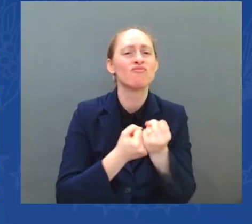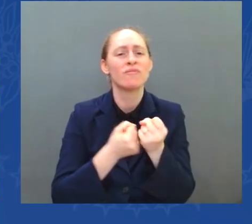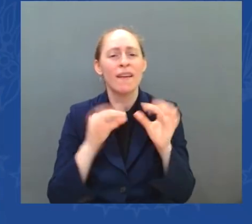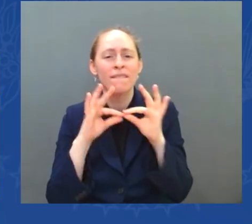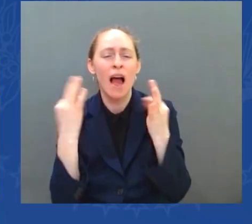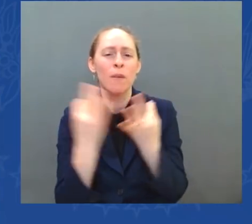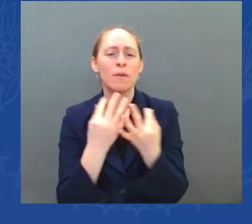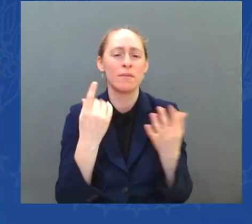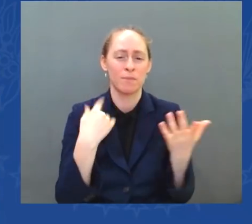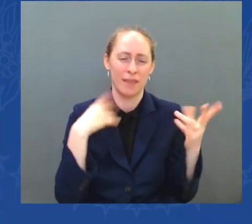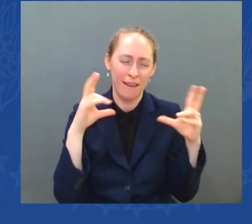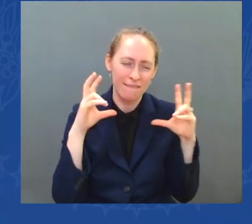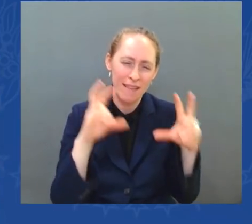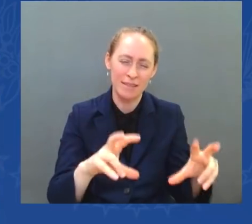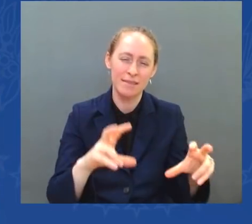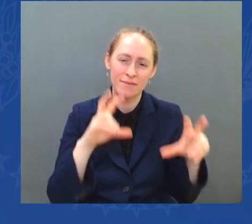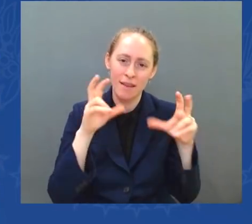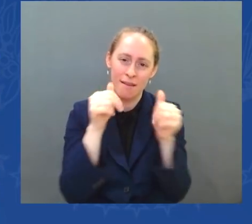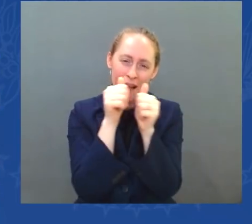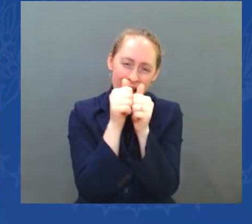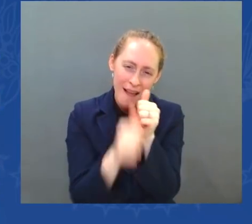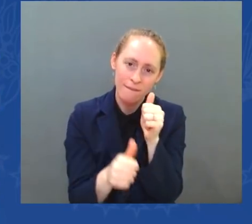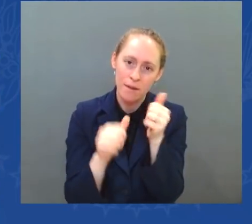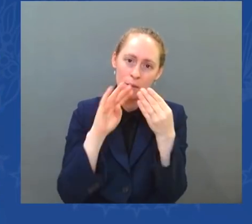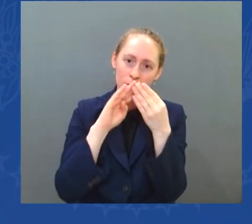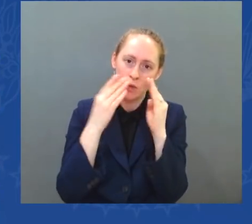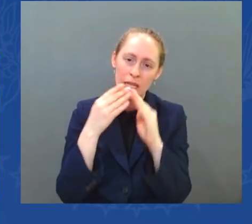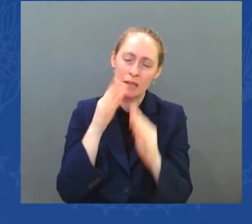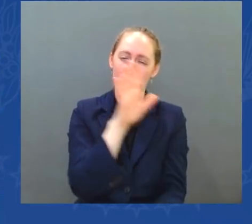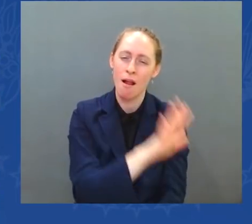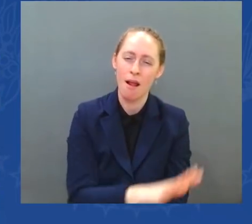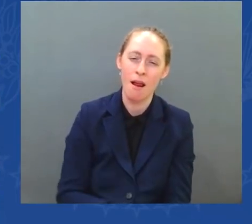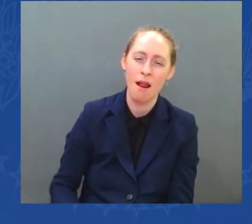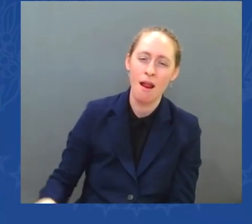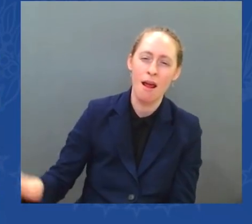And let's face these challenges head on. Let's keep building a better America